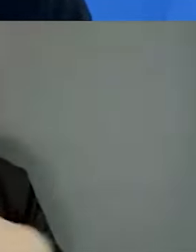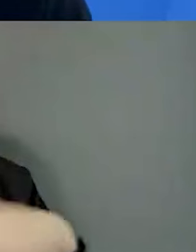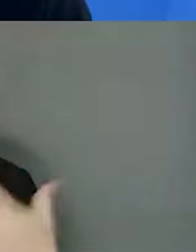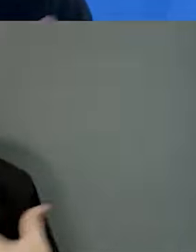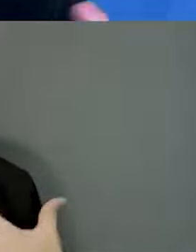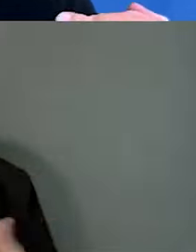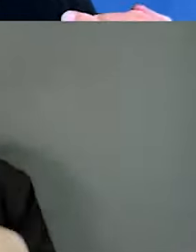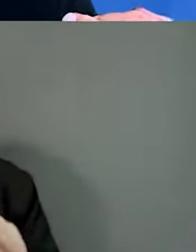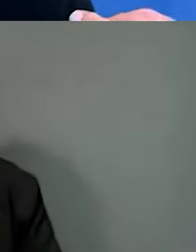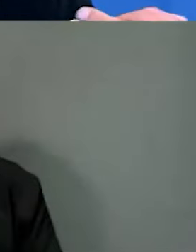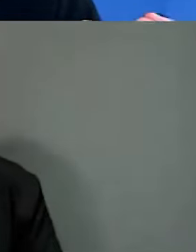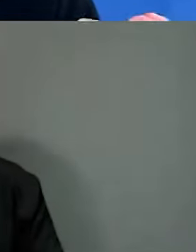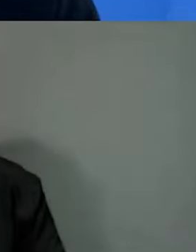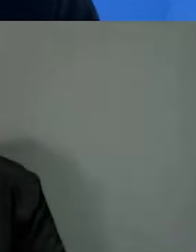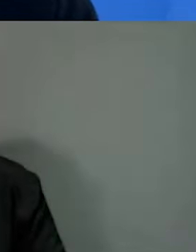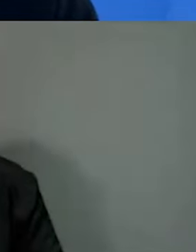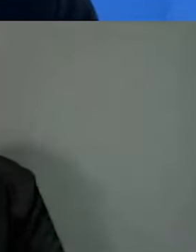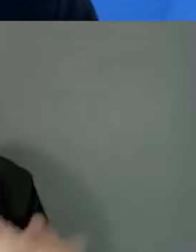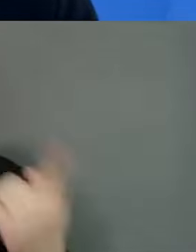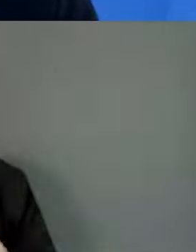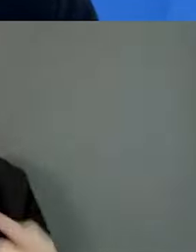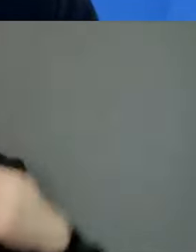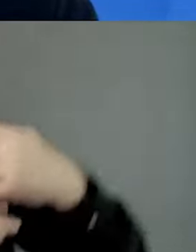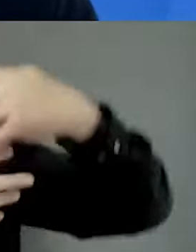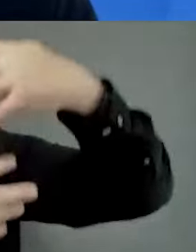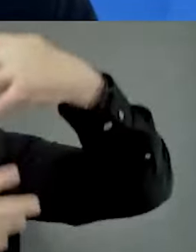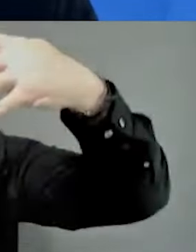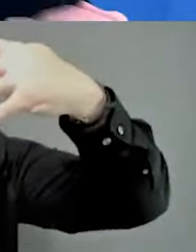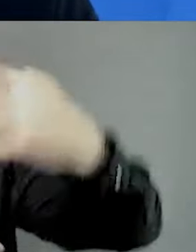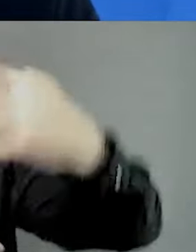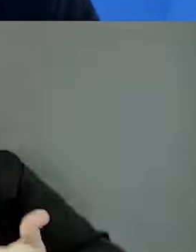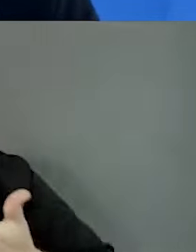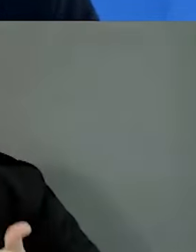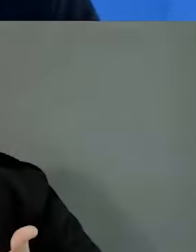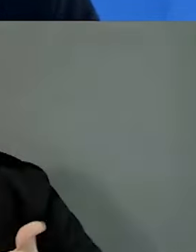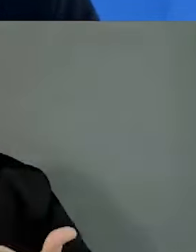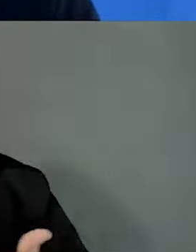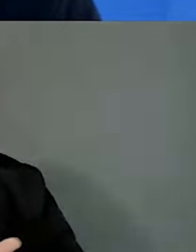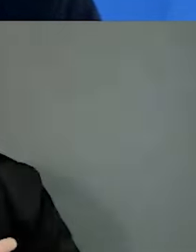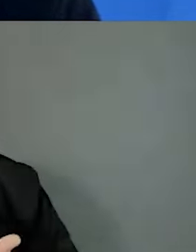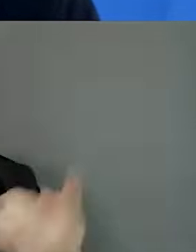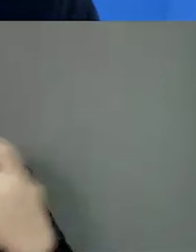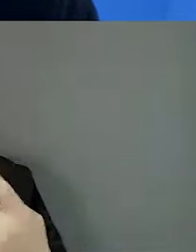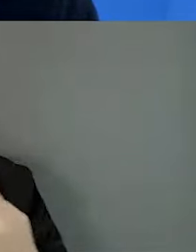and I think what's really going to be helpful for us is seeing those questions to know how we can go